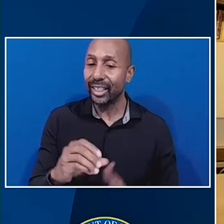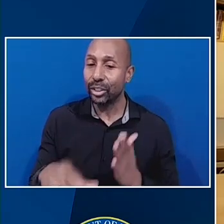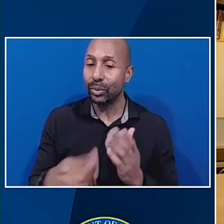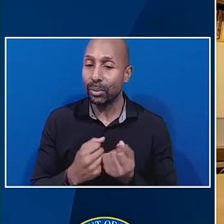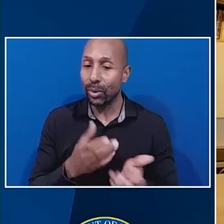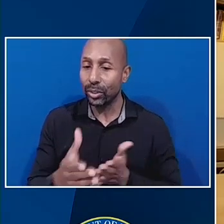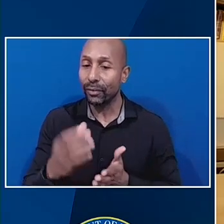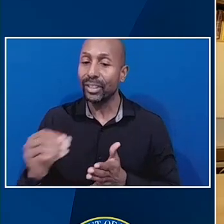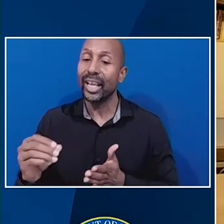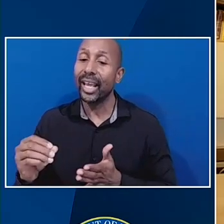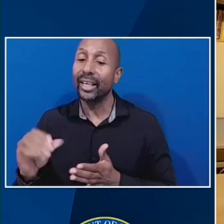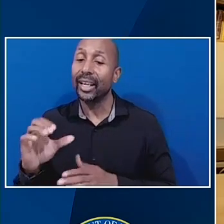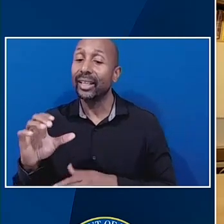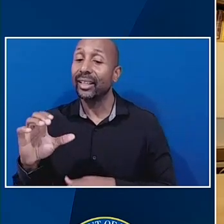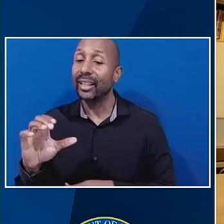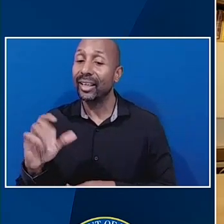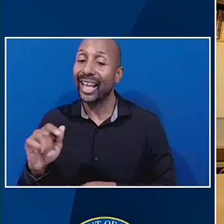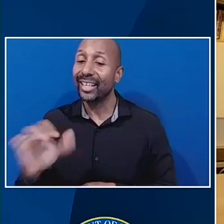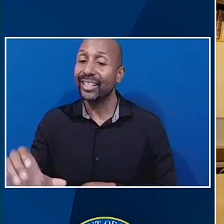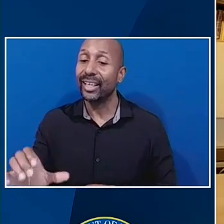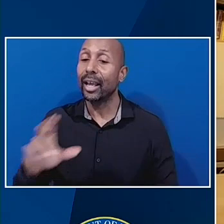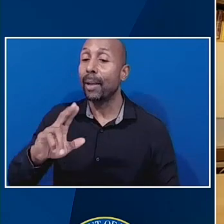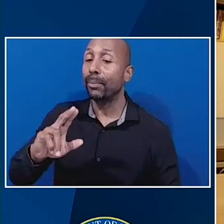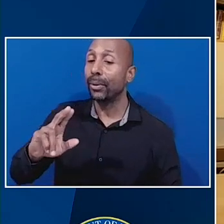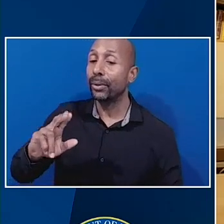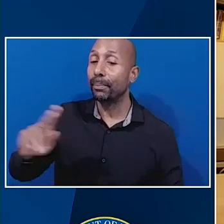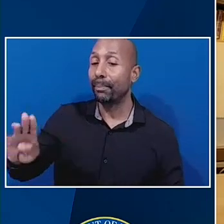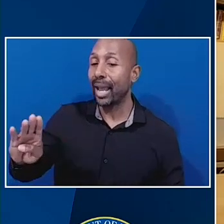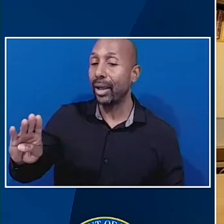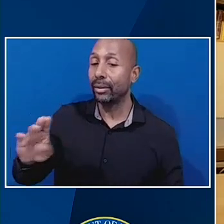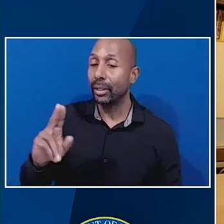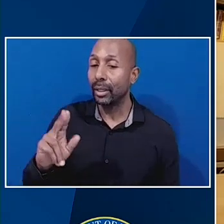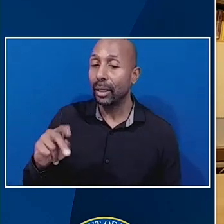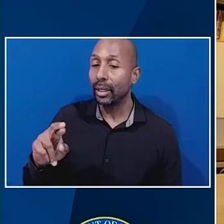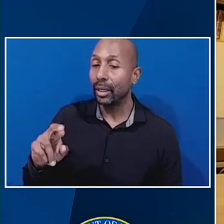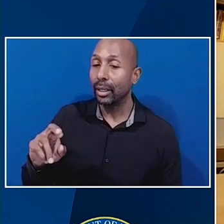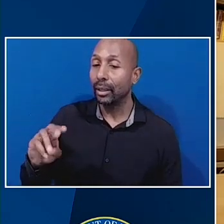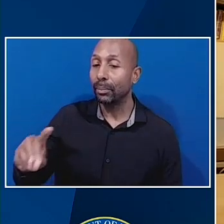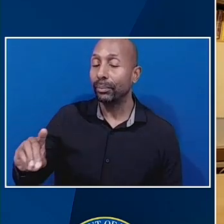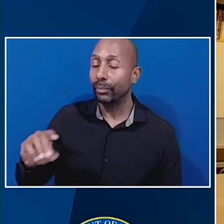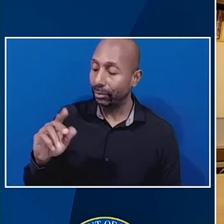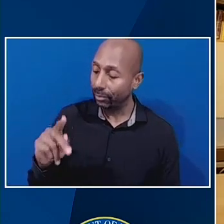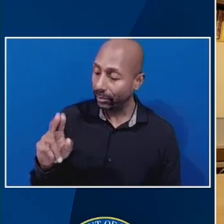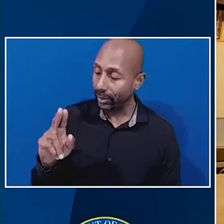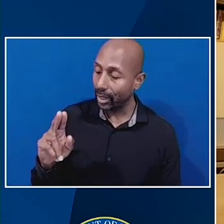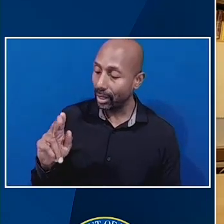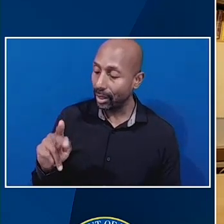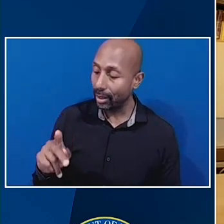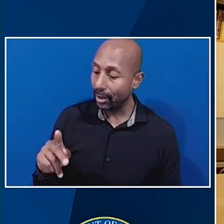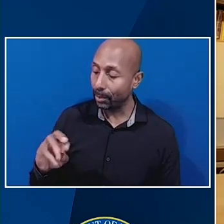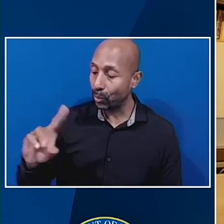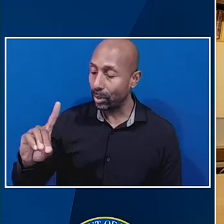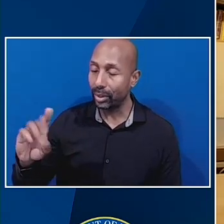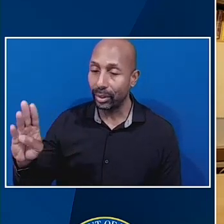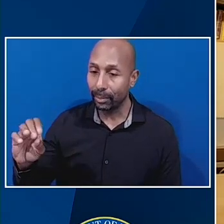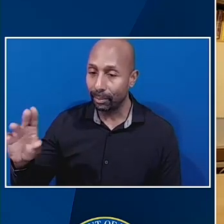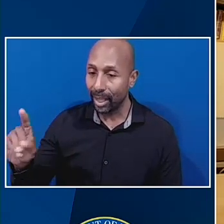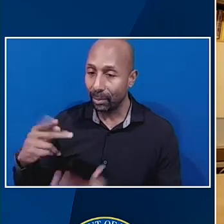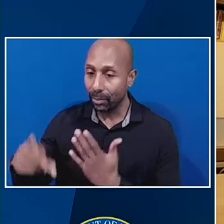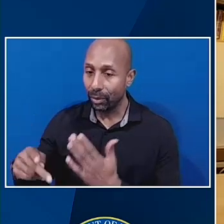became effective in November 2022 and is in effect until September 2026. As a result, eligible TRIO programs under